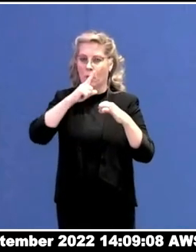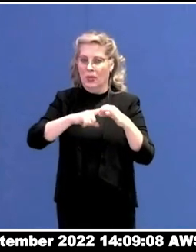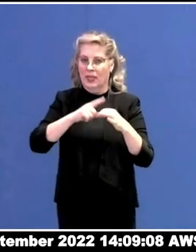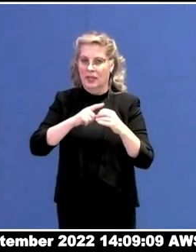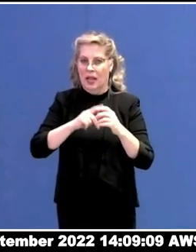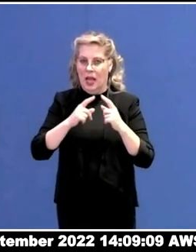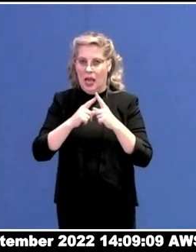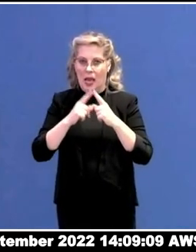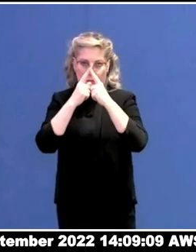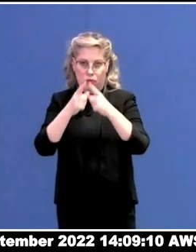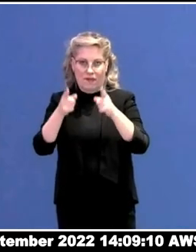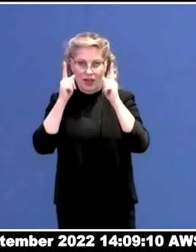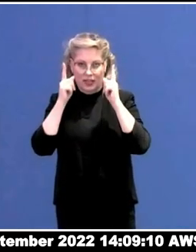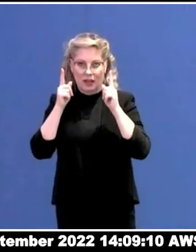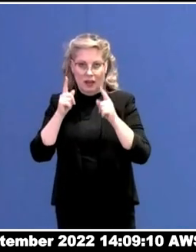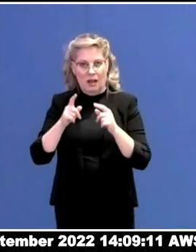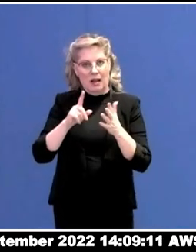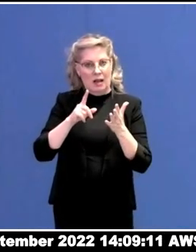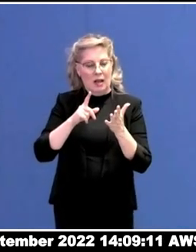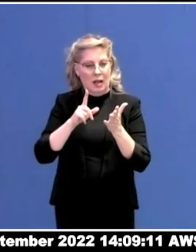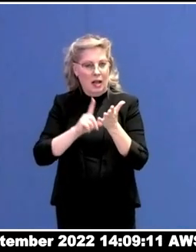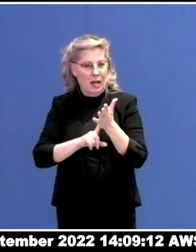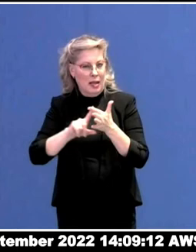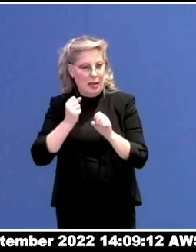She's of the view - training is important, and I'm not dismissing anything that Ms